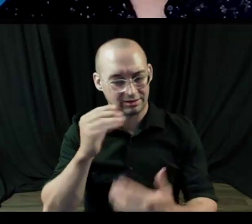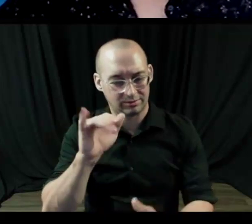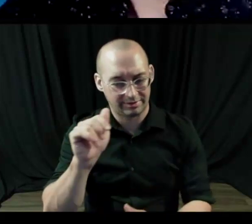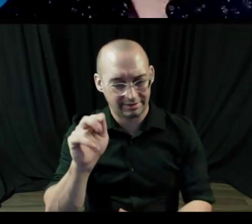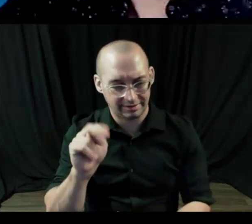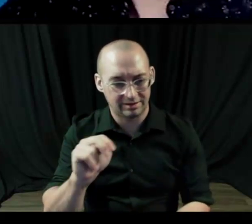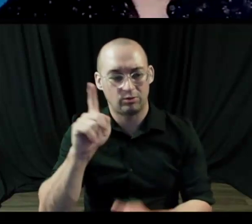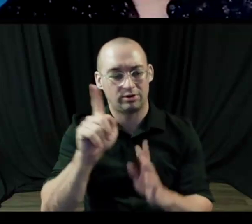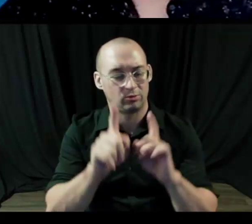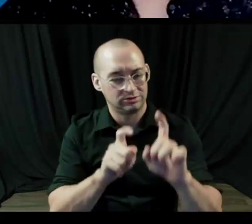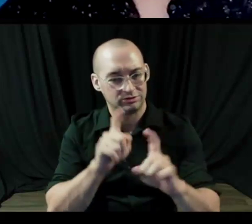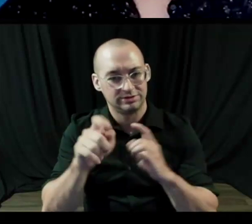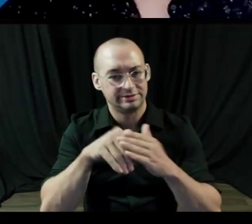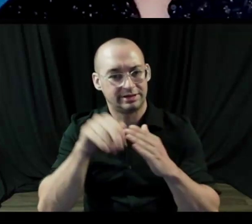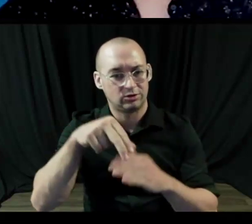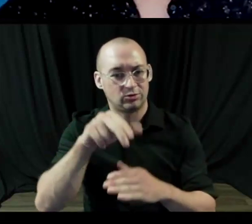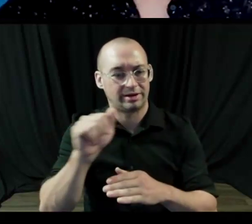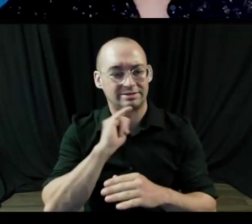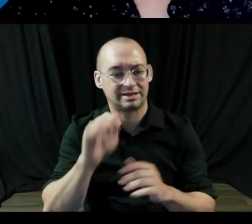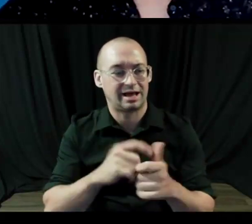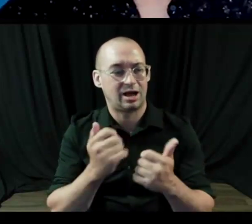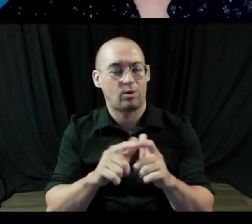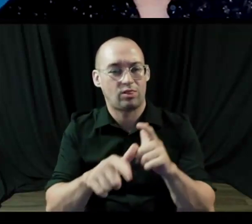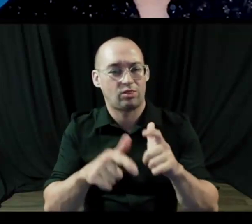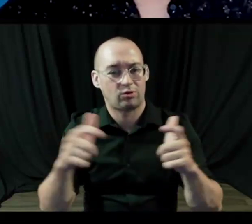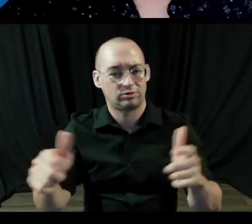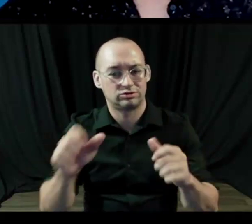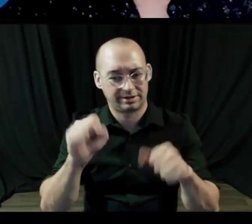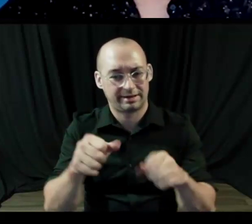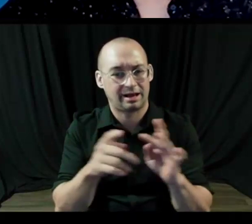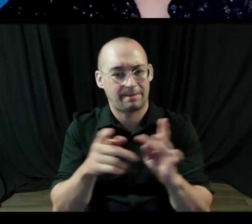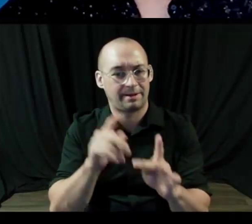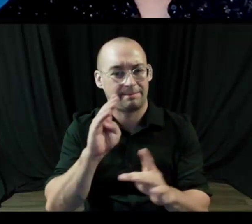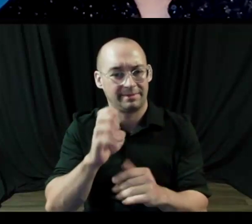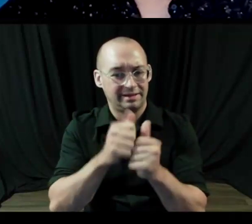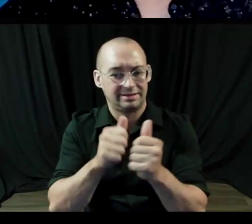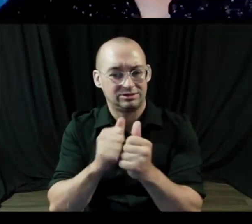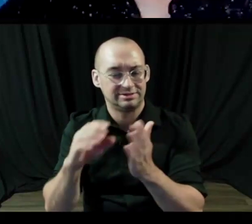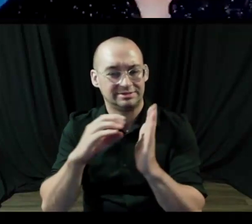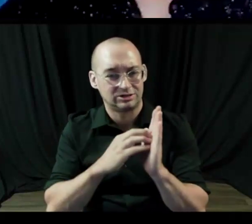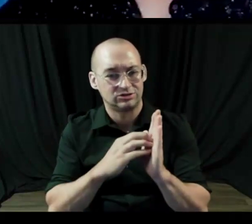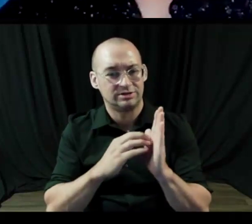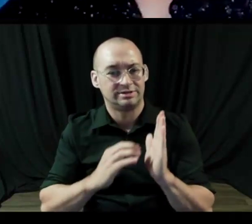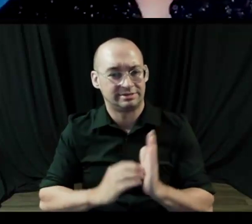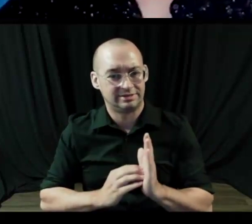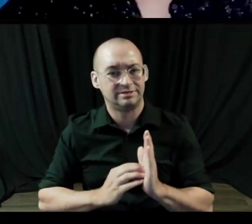the Q and A is, how large can a comment be in each section of the form? Did we impose a word count?